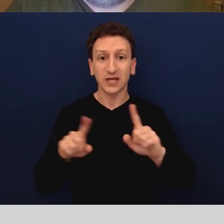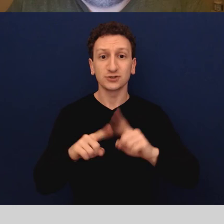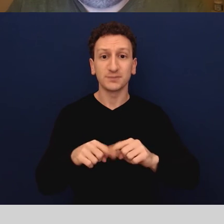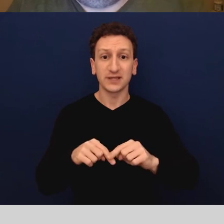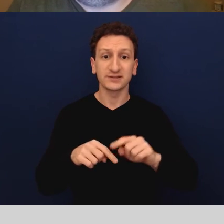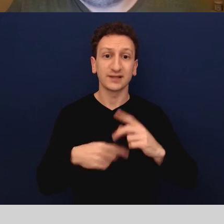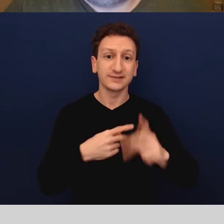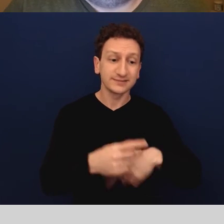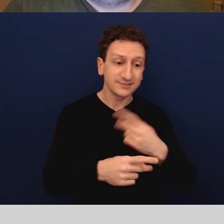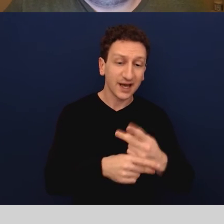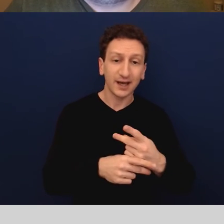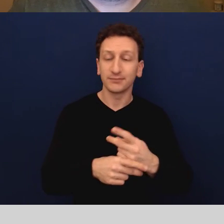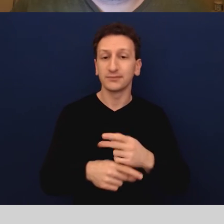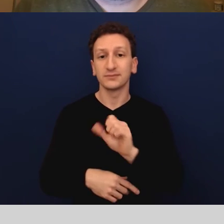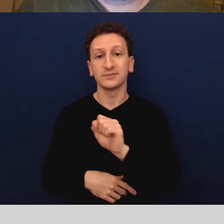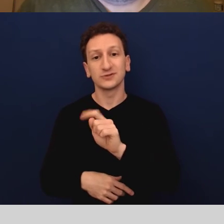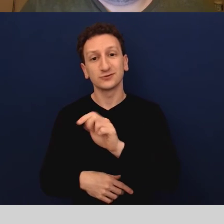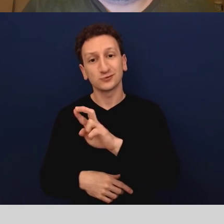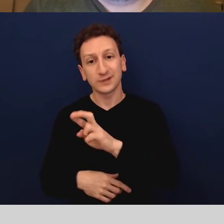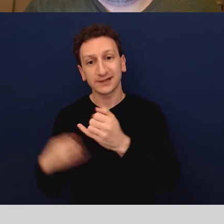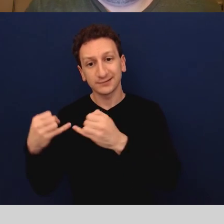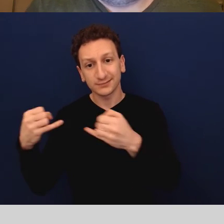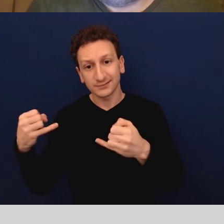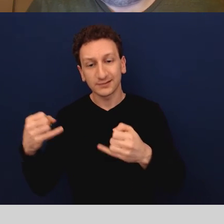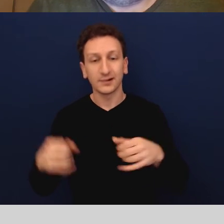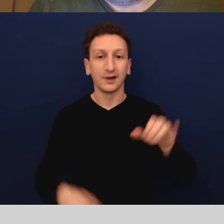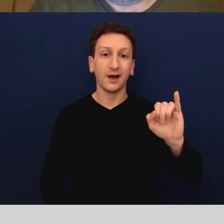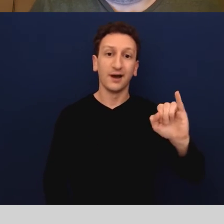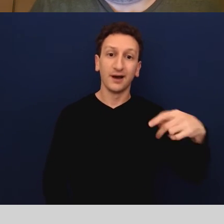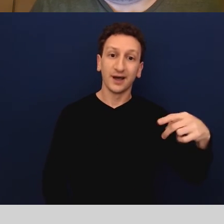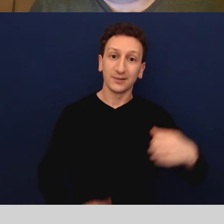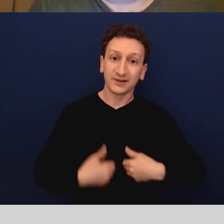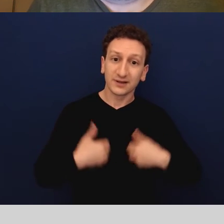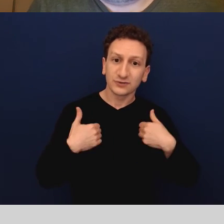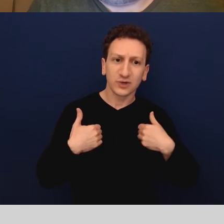We're good with IP addresses and this is pretty cool.